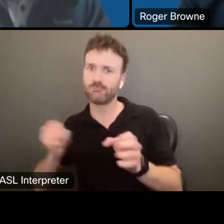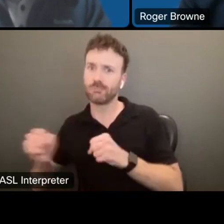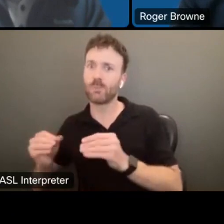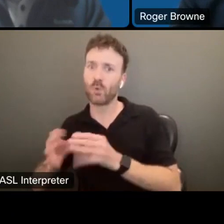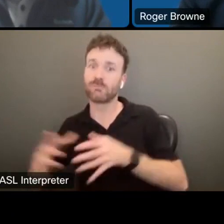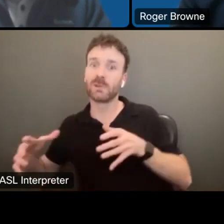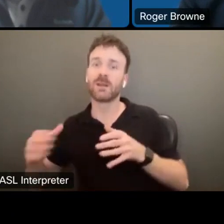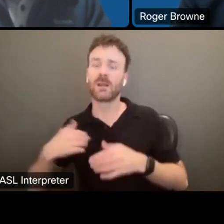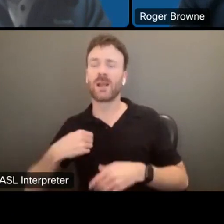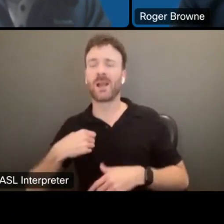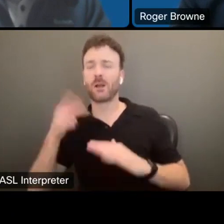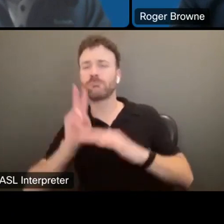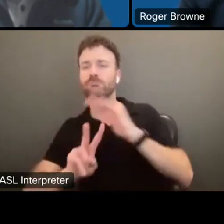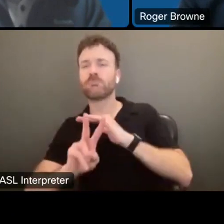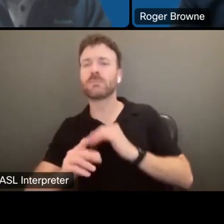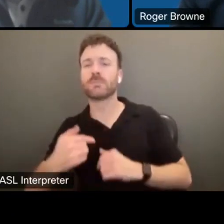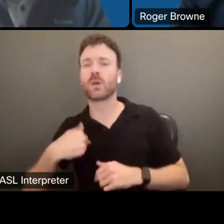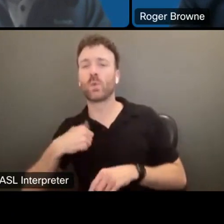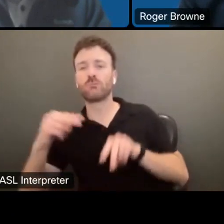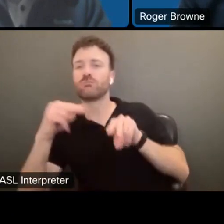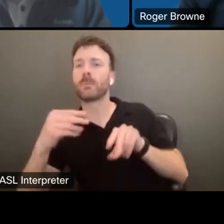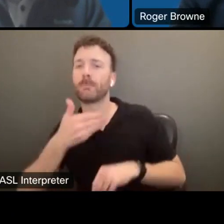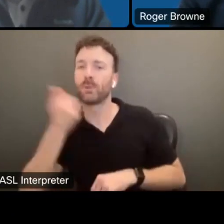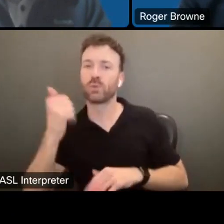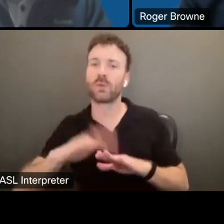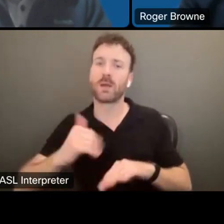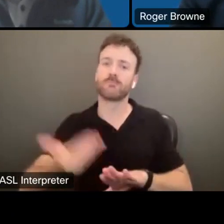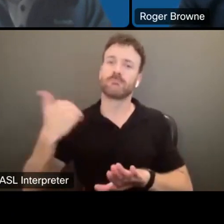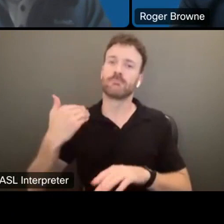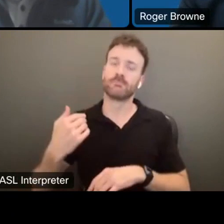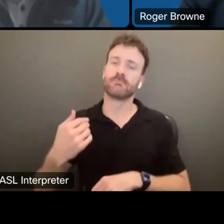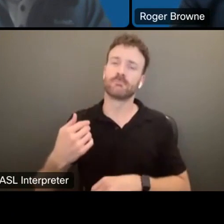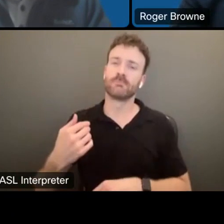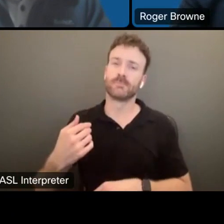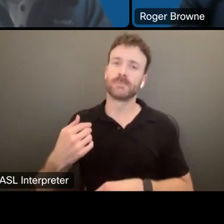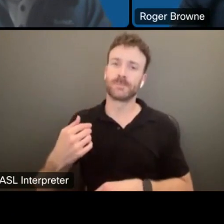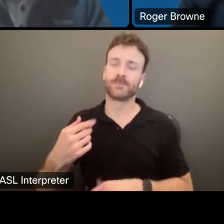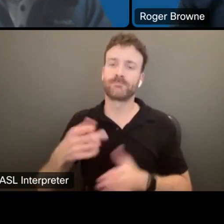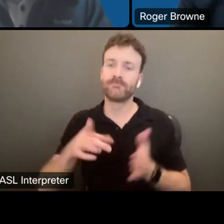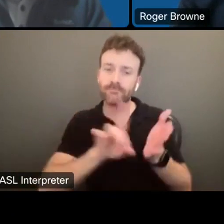foresee us being able to do a much better job of doing those inspections, implementing